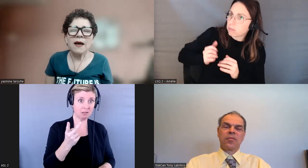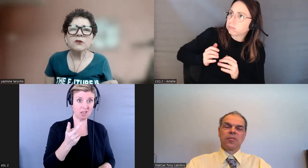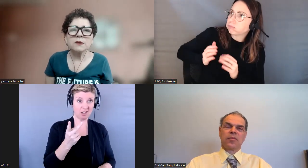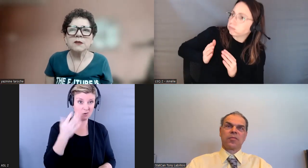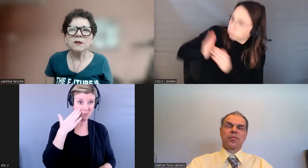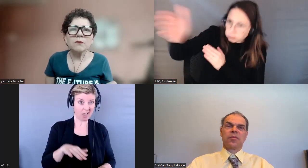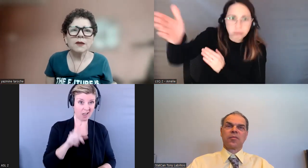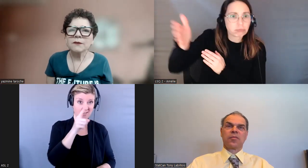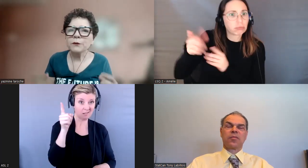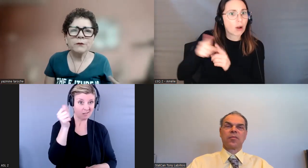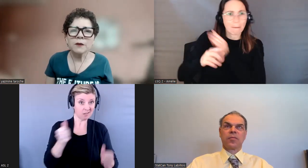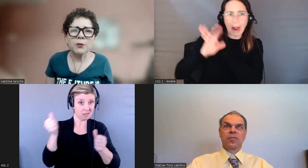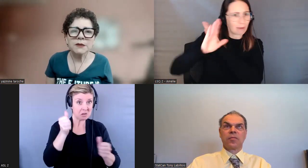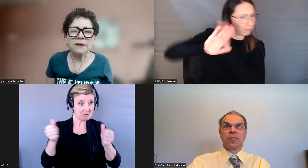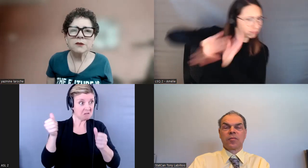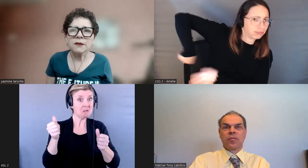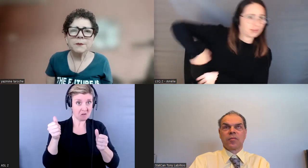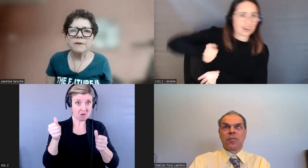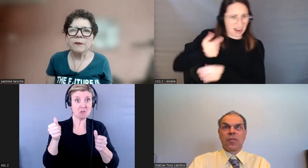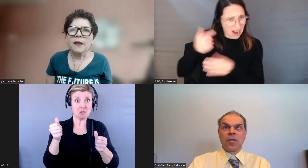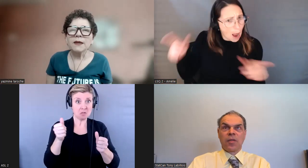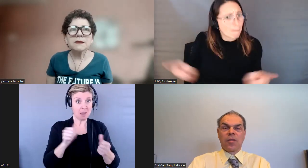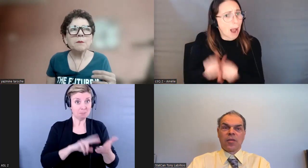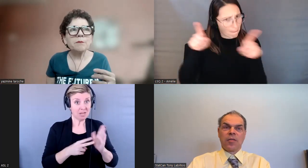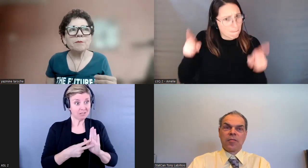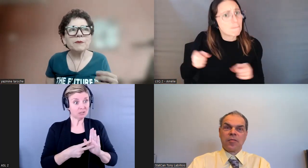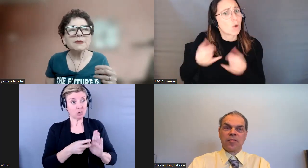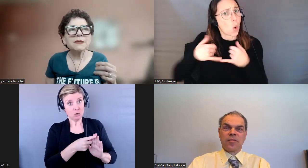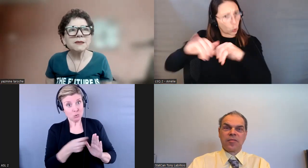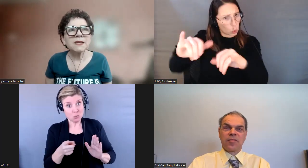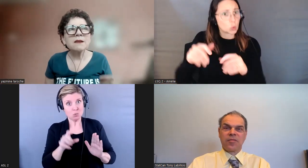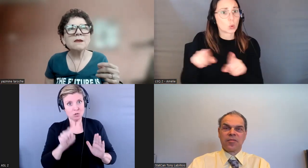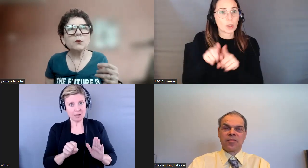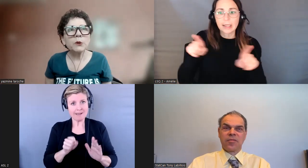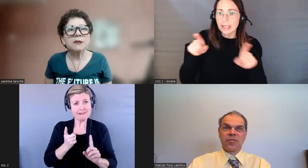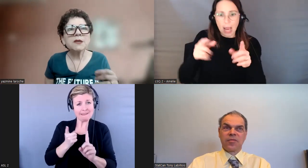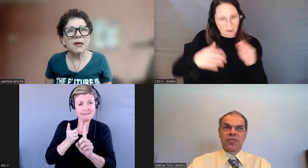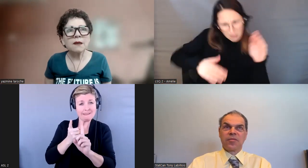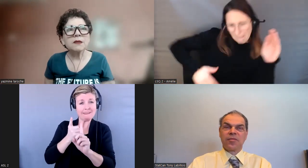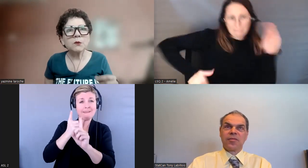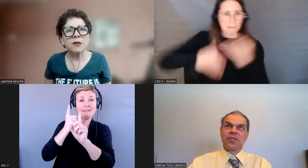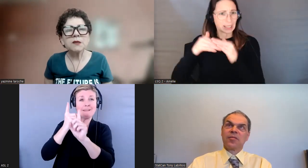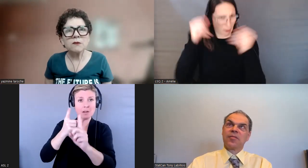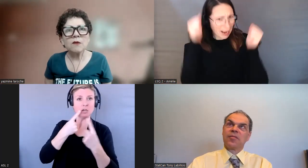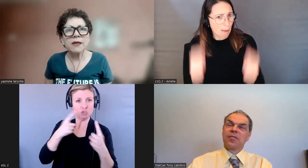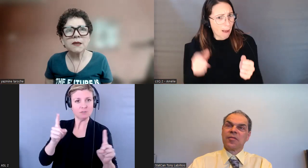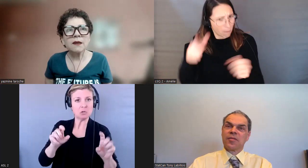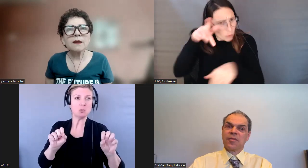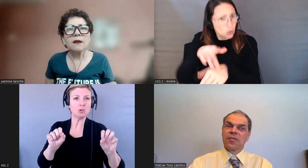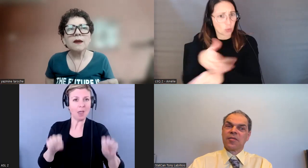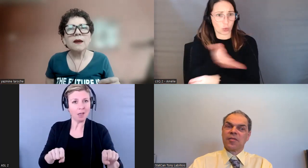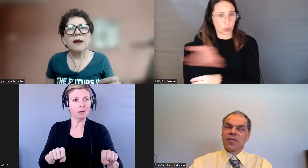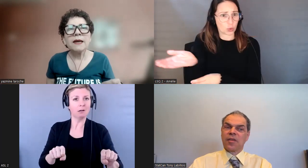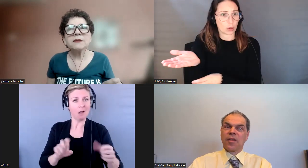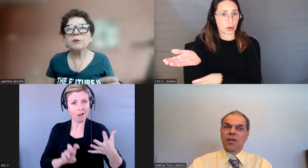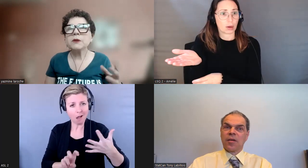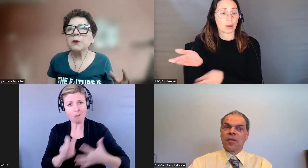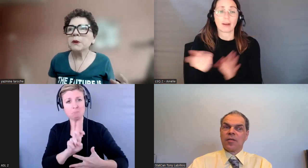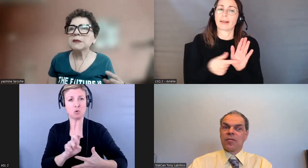actually fulfill their potential it's the single worst thing that we do I think as employers